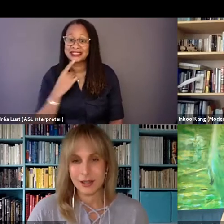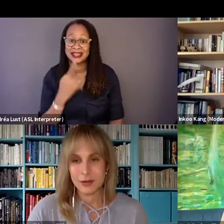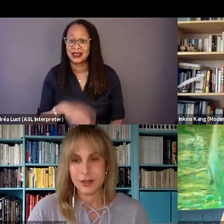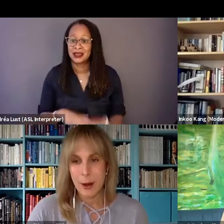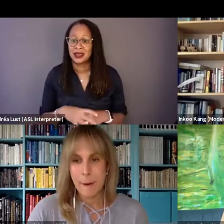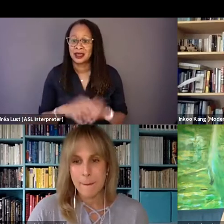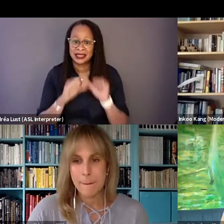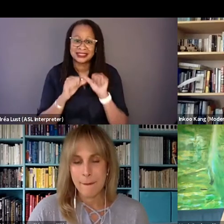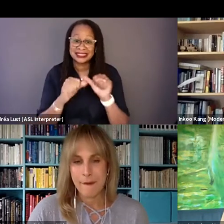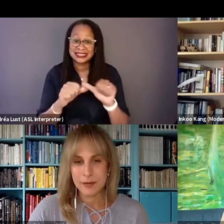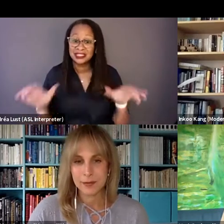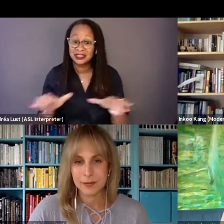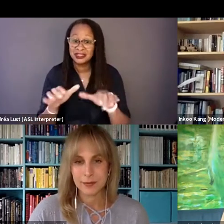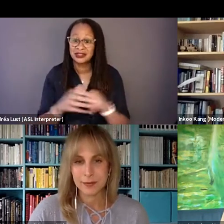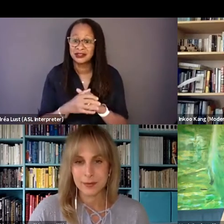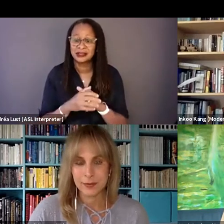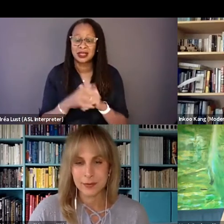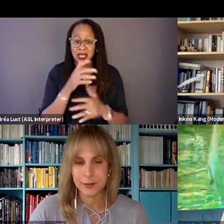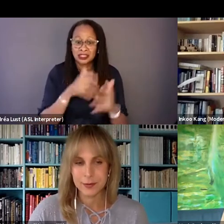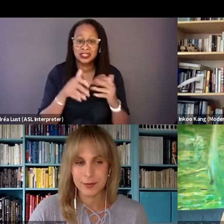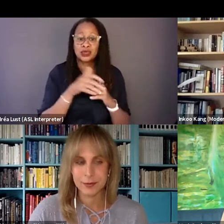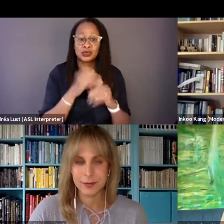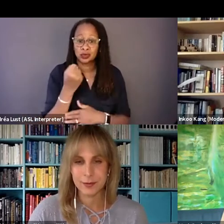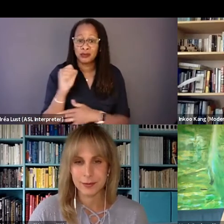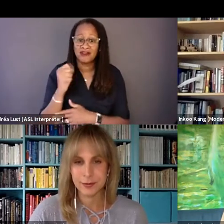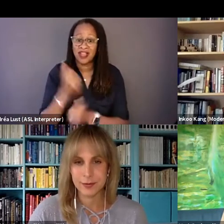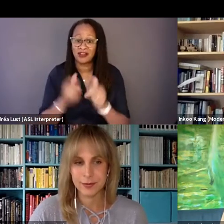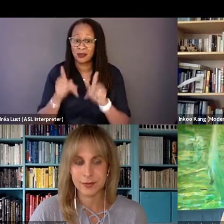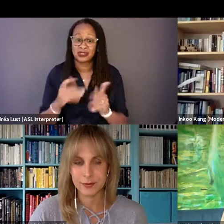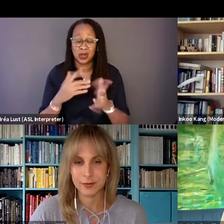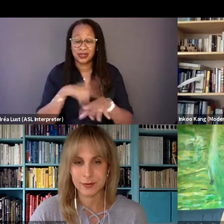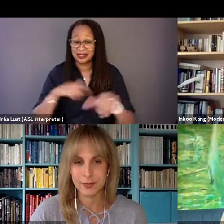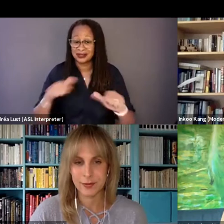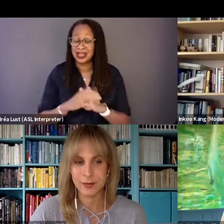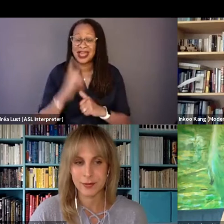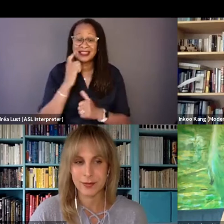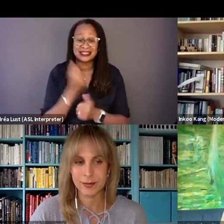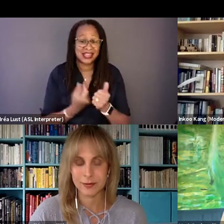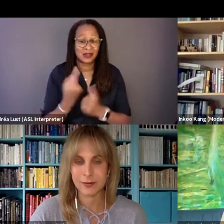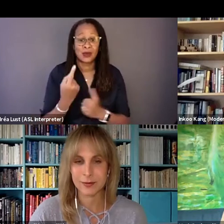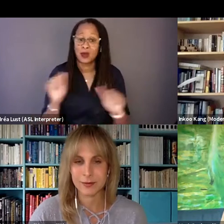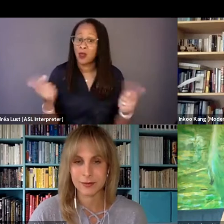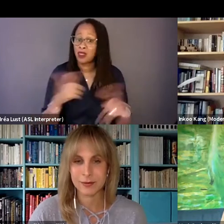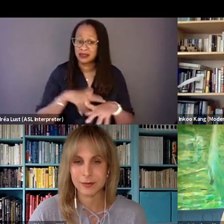where you would call it a social movement. Every person at once I think it's everybody, all of us at once to really,